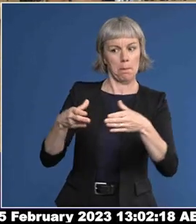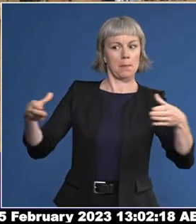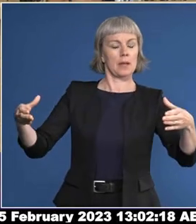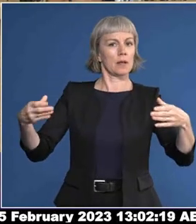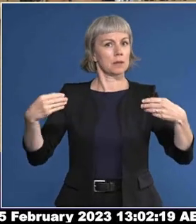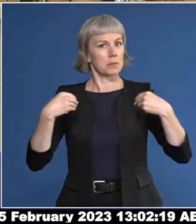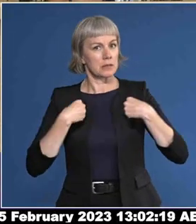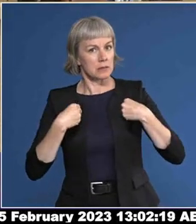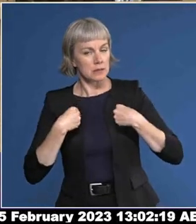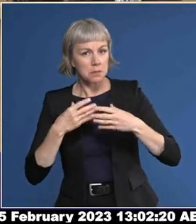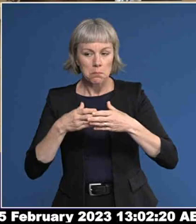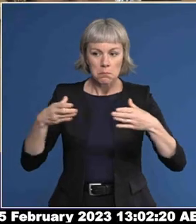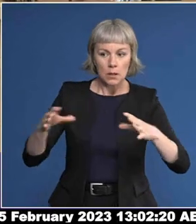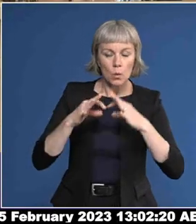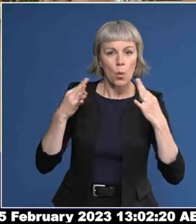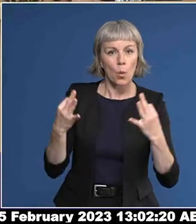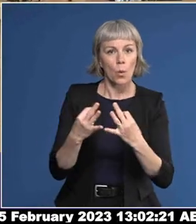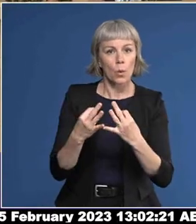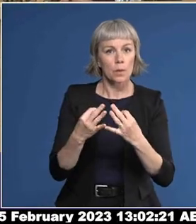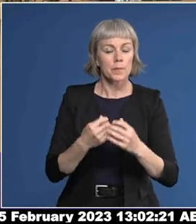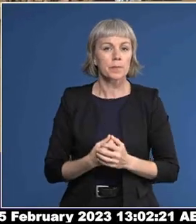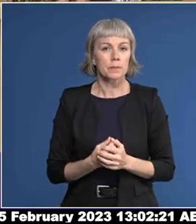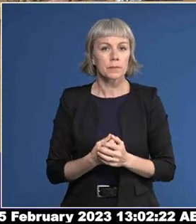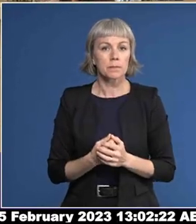more directors, for example, people will often have this assumption that